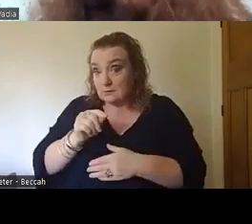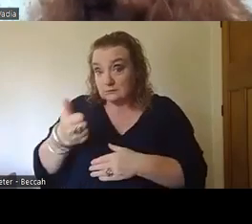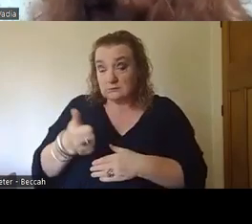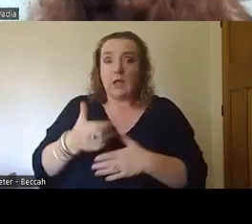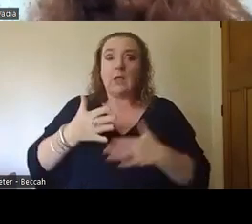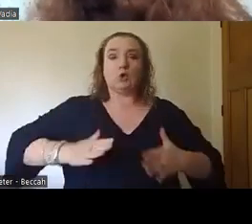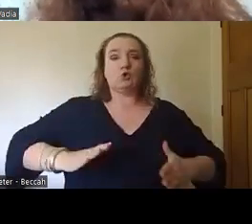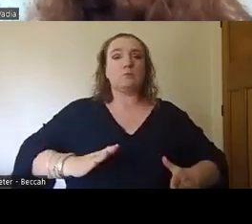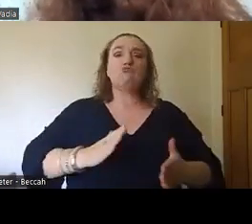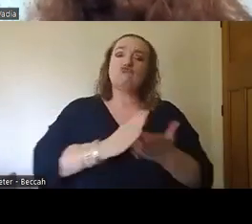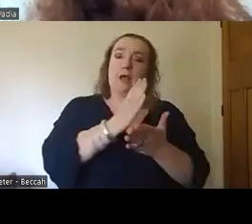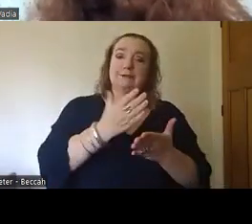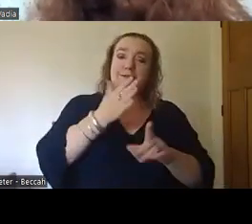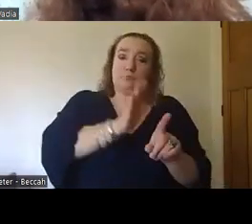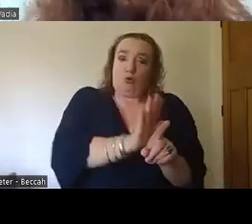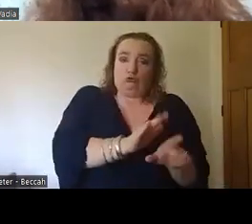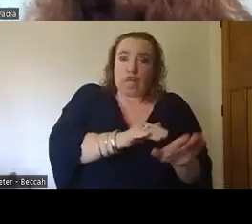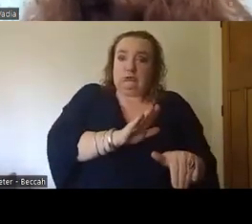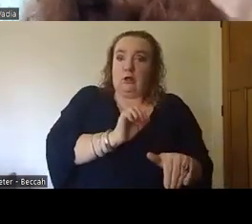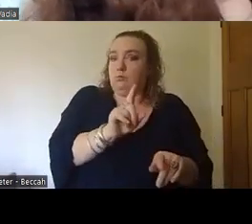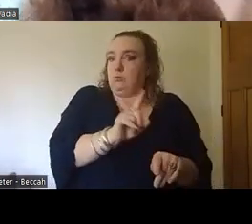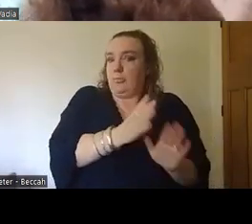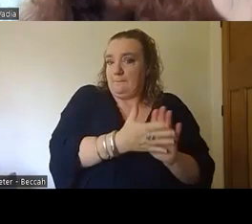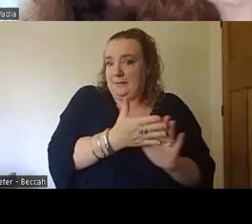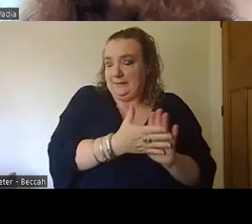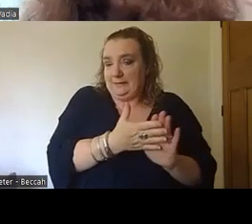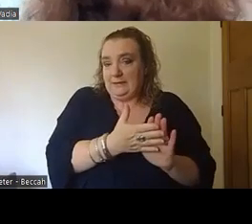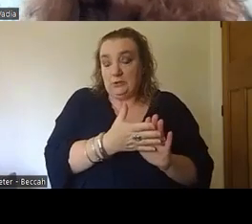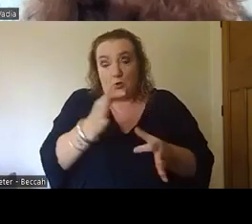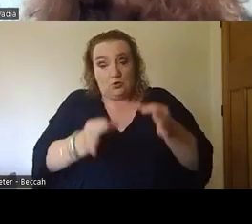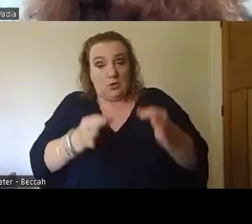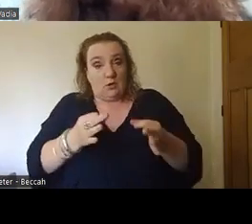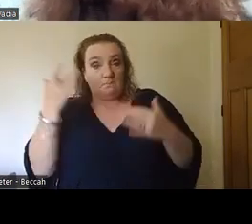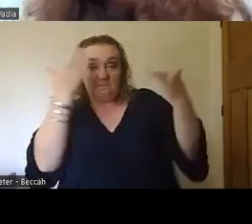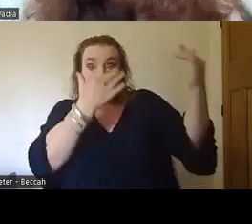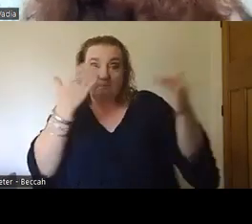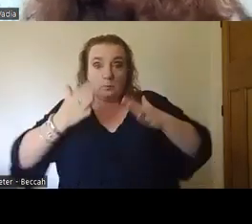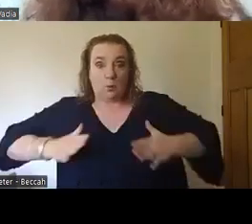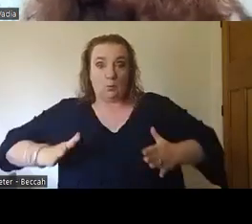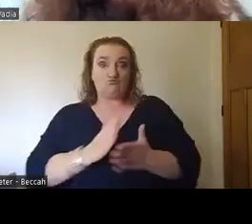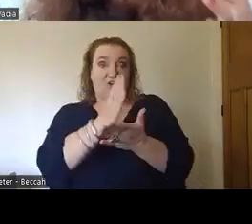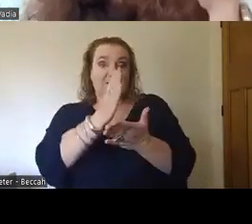What does a human rights approach mean, you know? When you make decisions, do you think about the human rights approach and make those decisions?